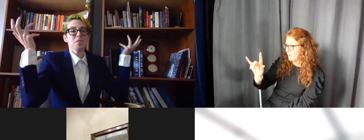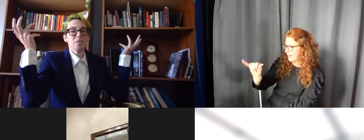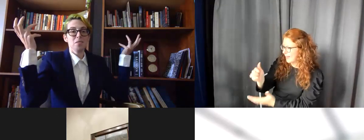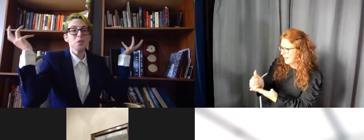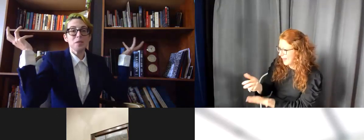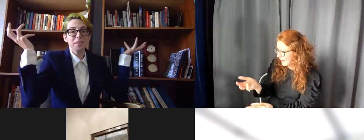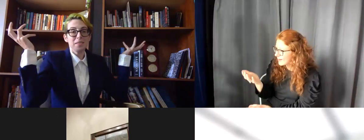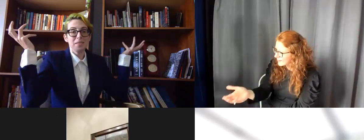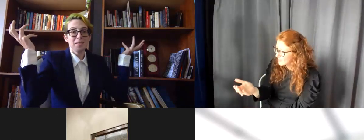Farrah Garland: do it?